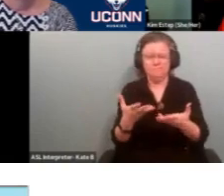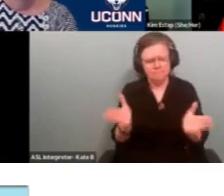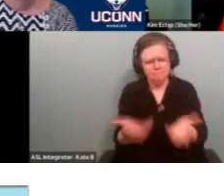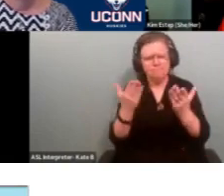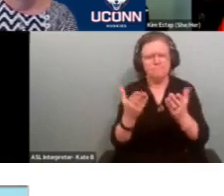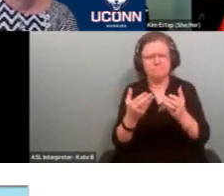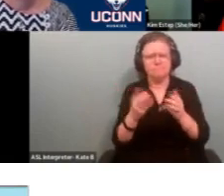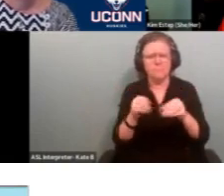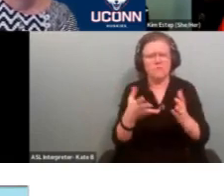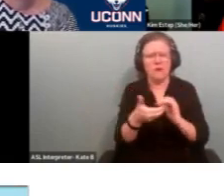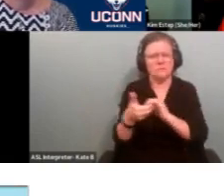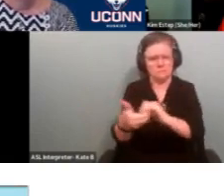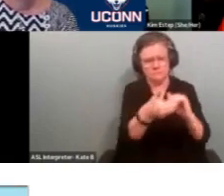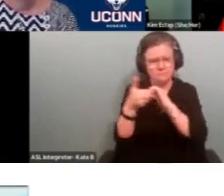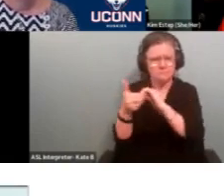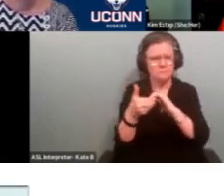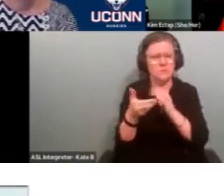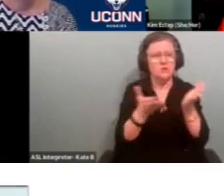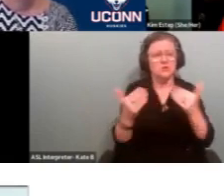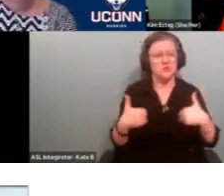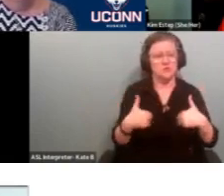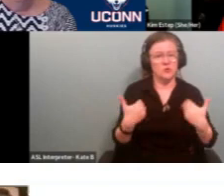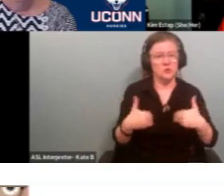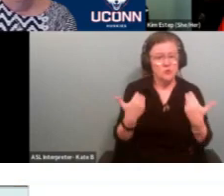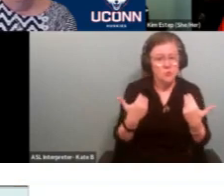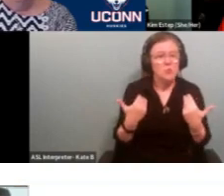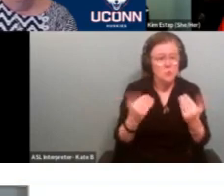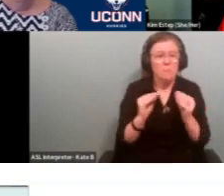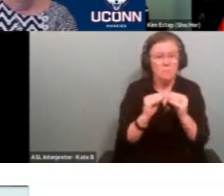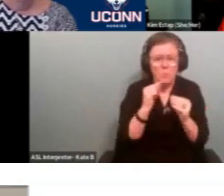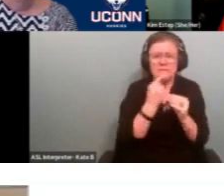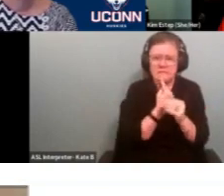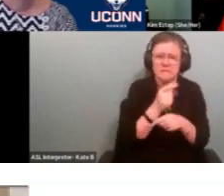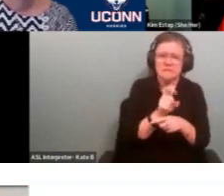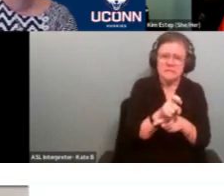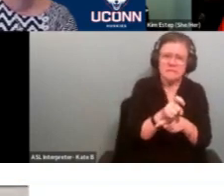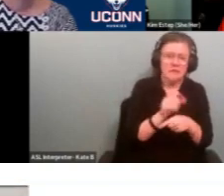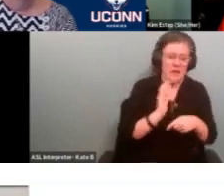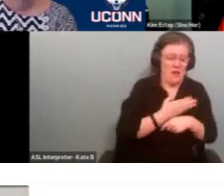population of youth whose needs exceed the resources and the expertise of any one